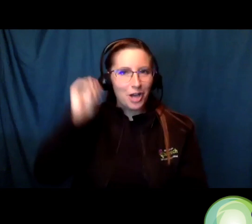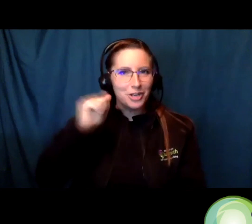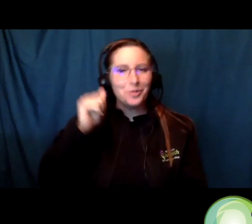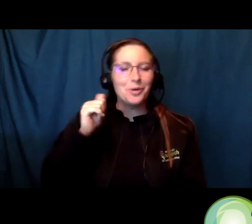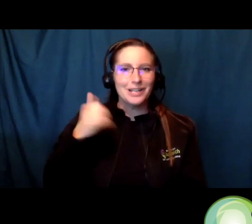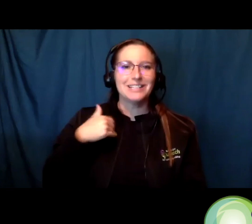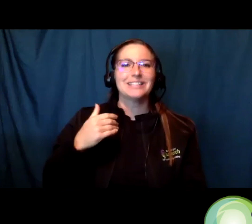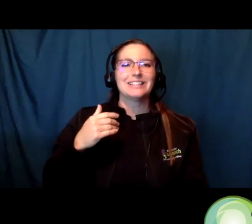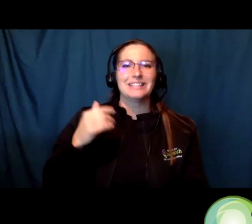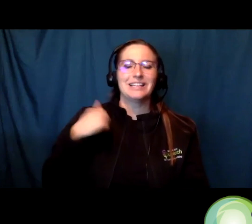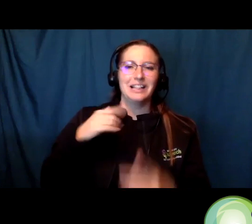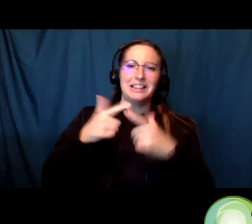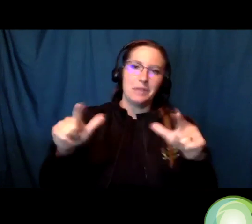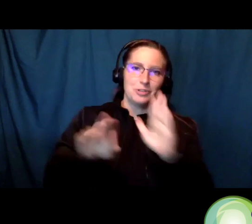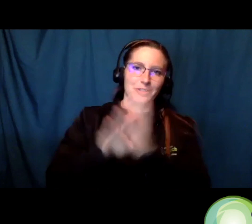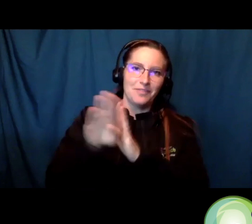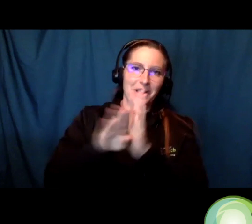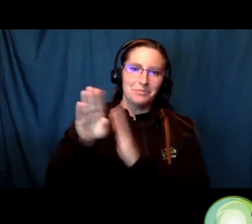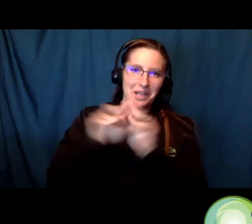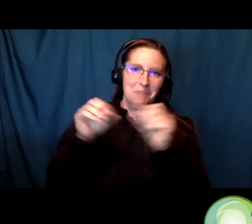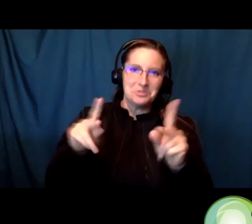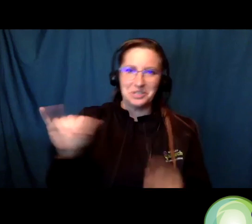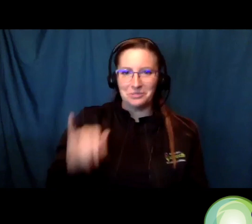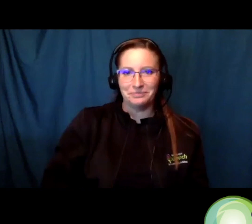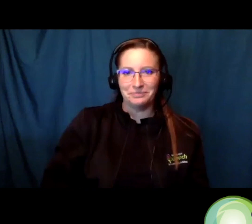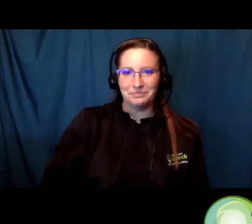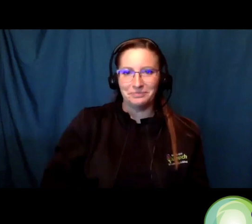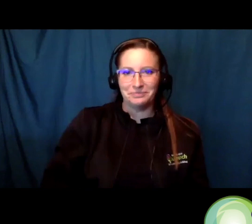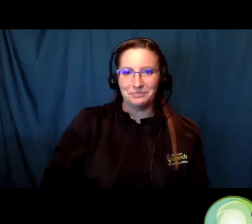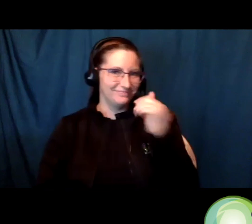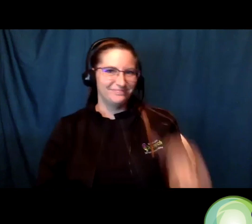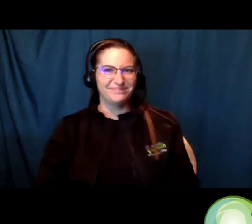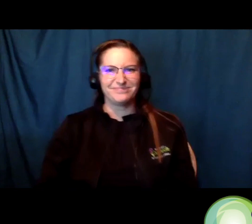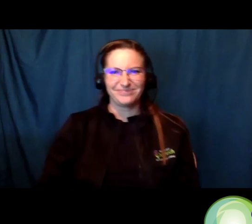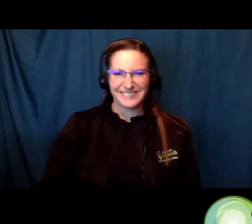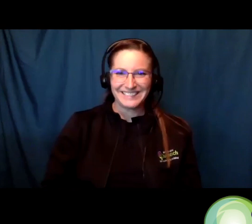developing opportunity. Patti: That's funny Heidi. I noticed that some of